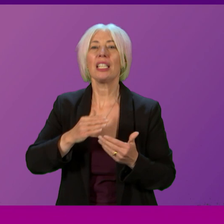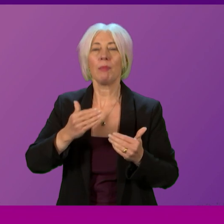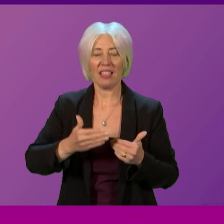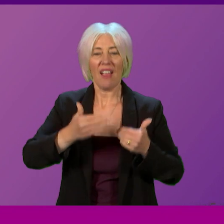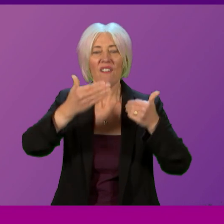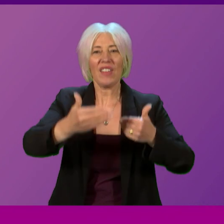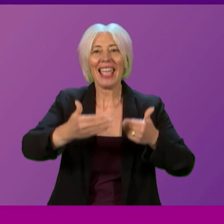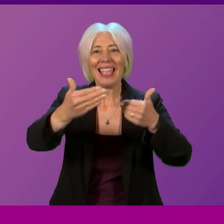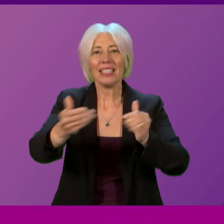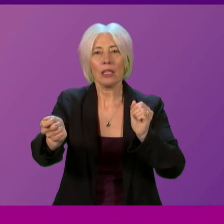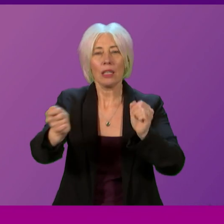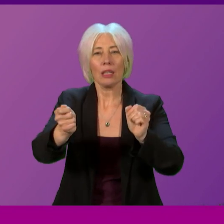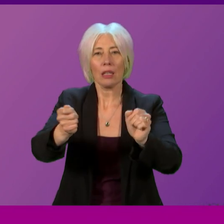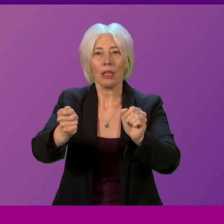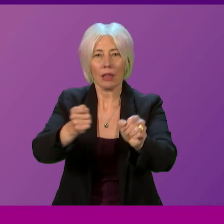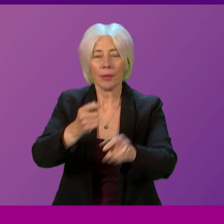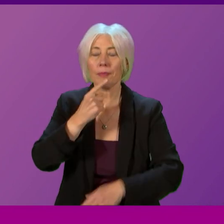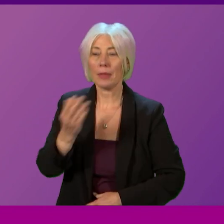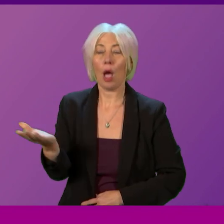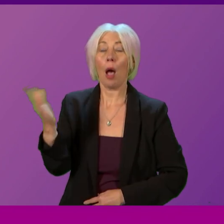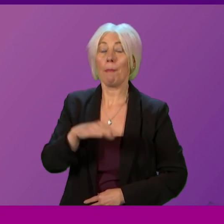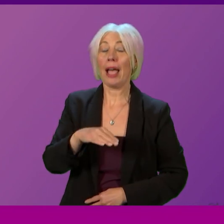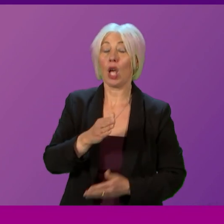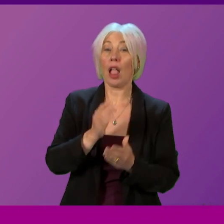I will come back to Jackie Baillie, via the health secretary, with the details.